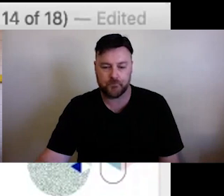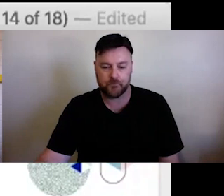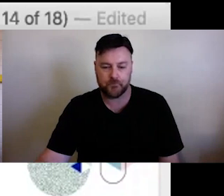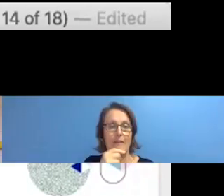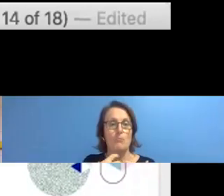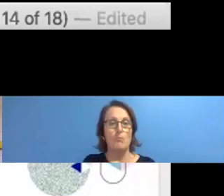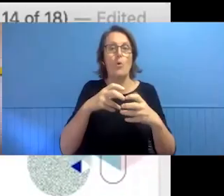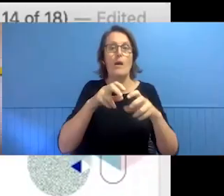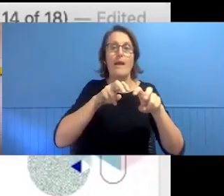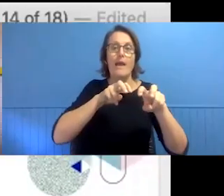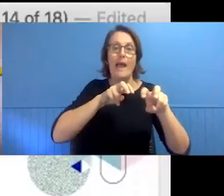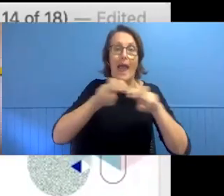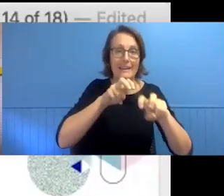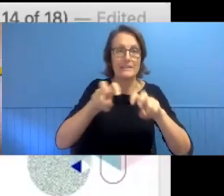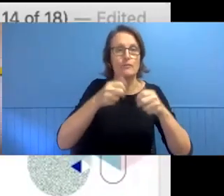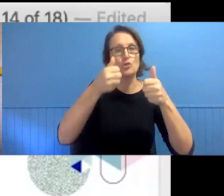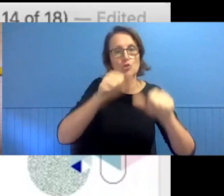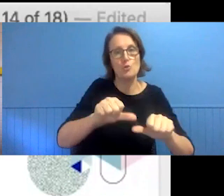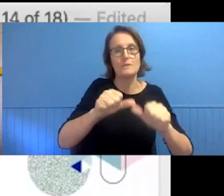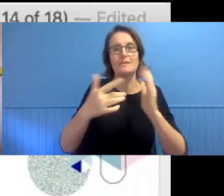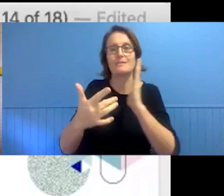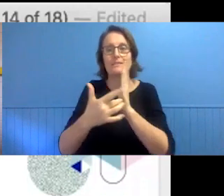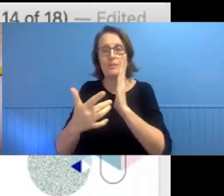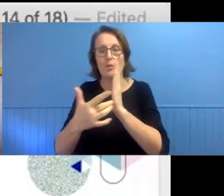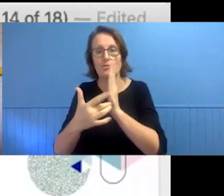elements to watch out for or pay particular attention to can lead to